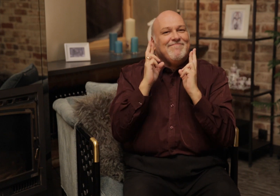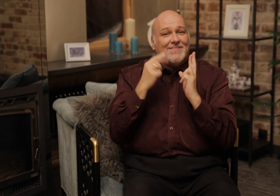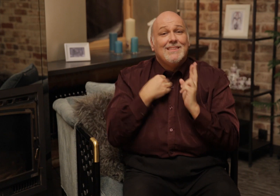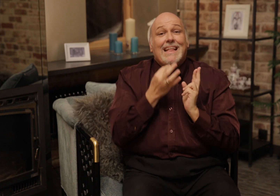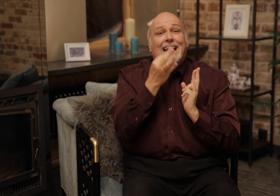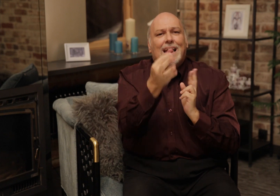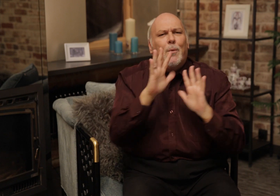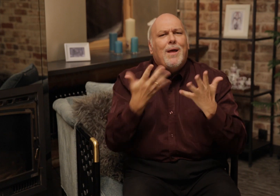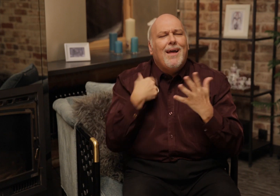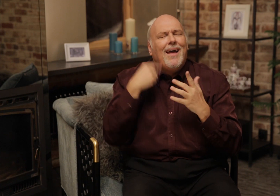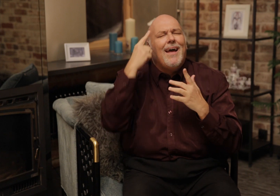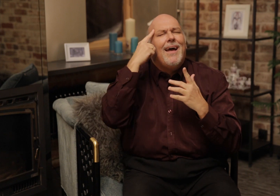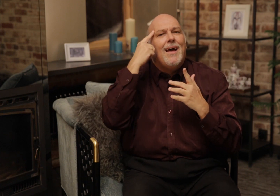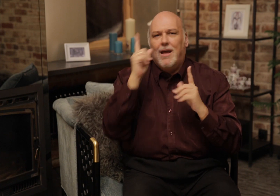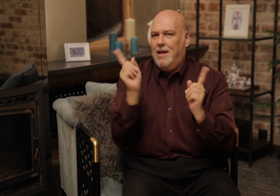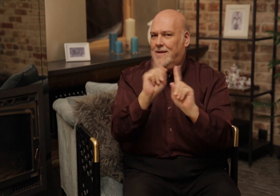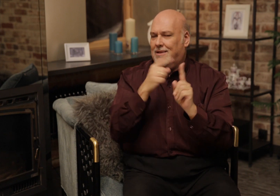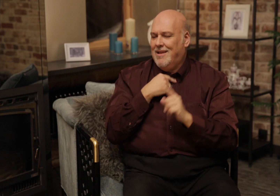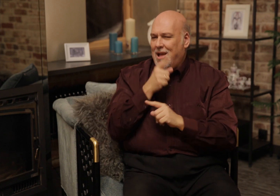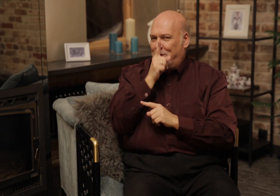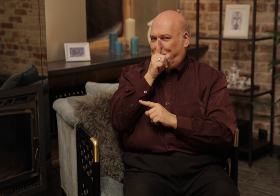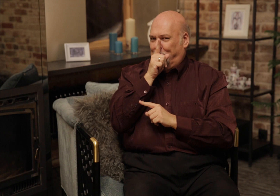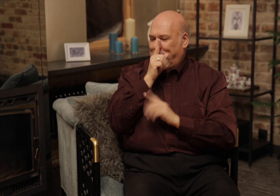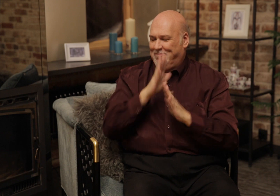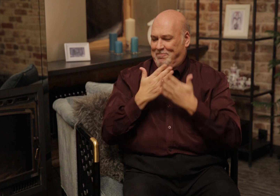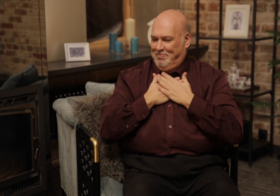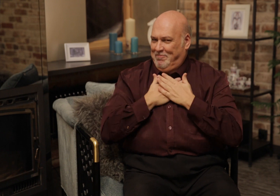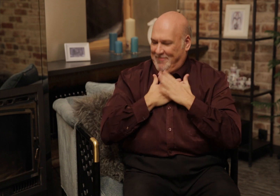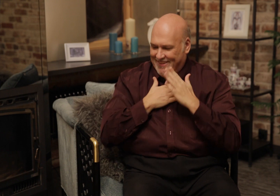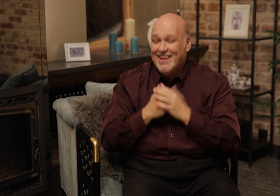which I will not be sharing with you, as it's my secret.